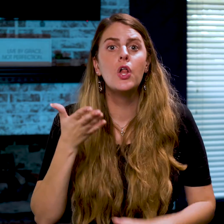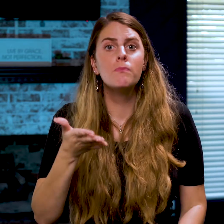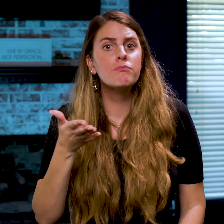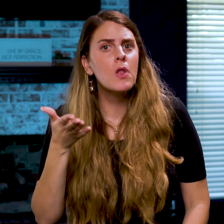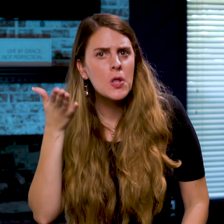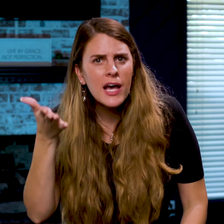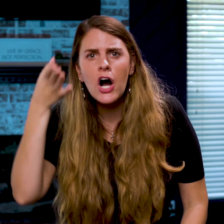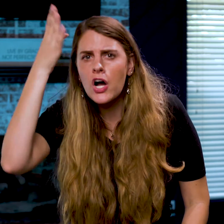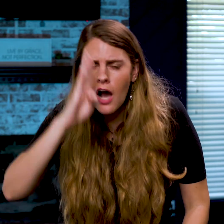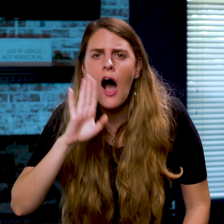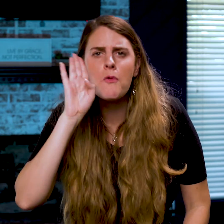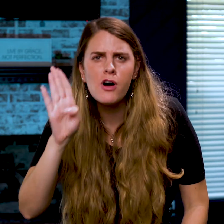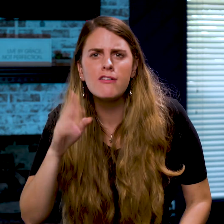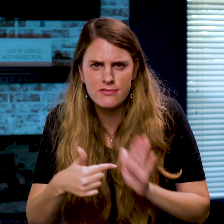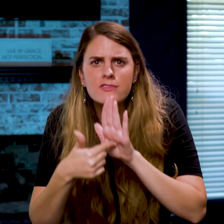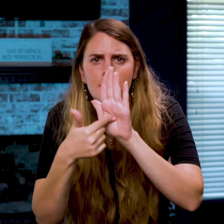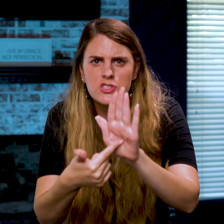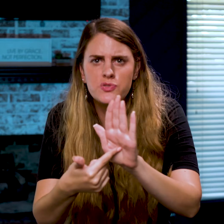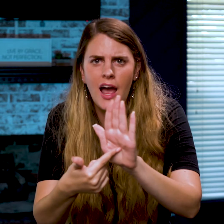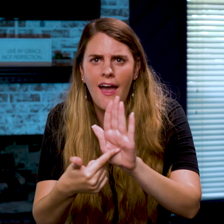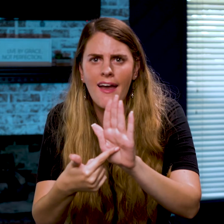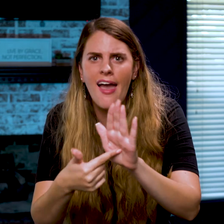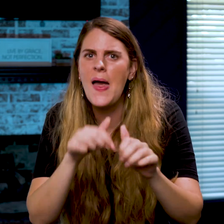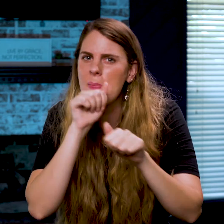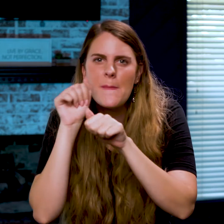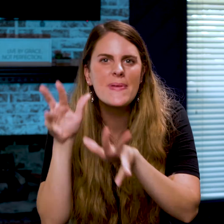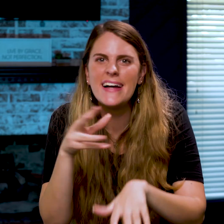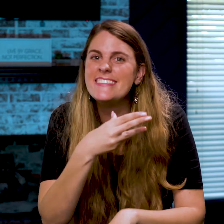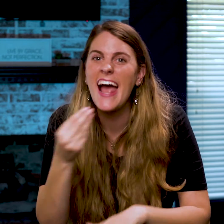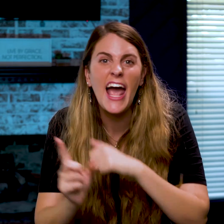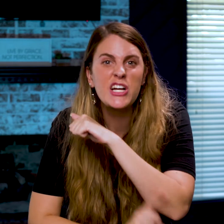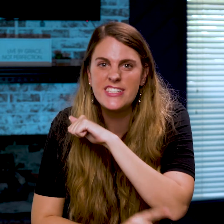There God will demonstrate the blessings and curses”